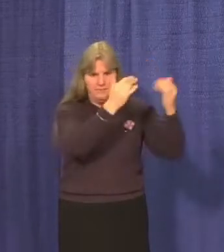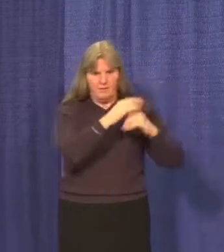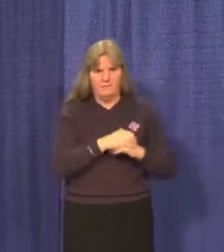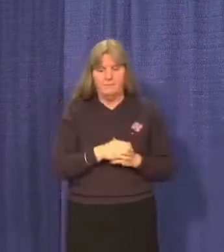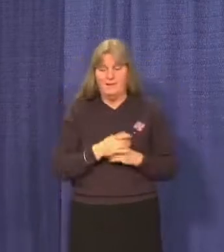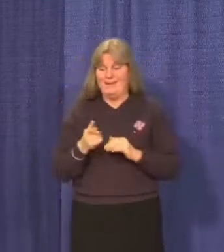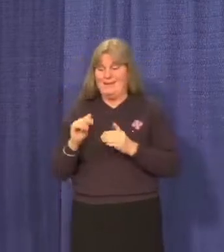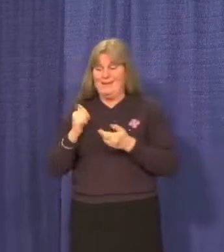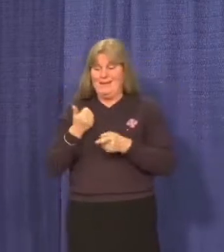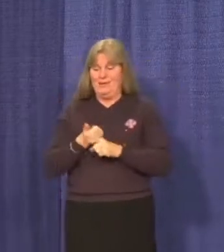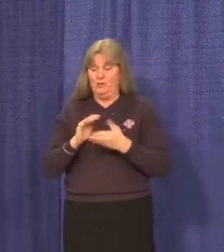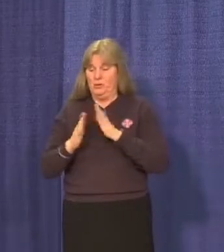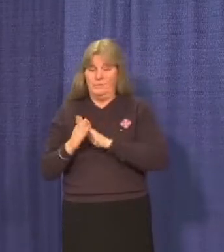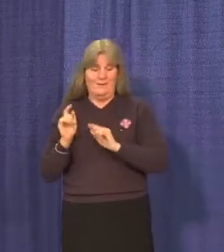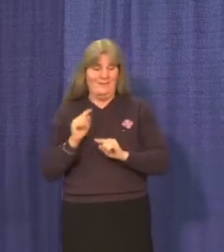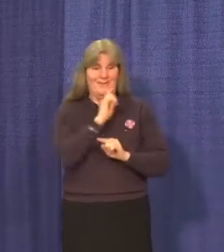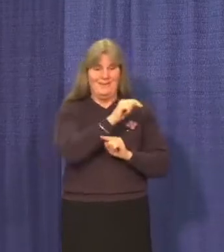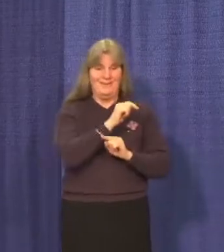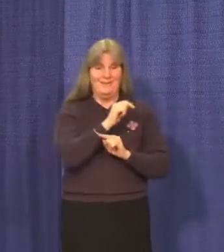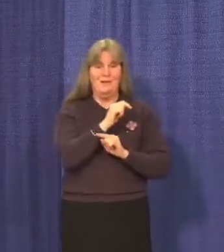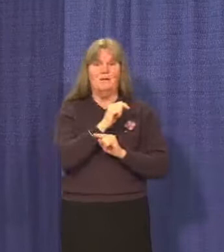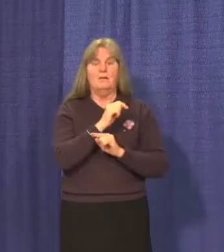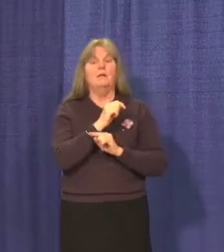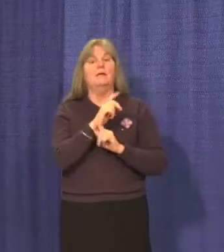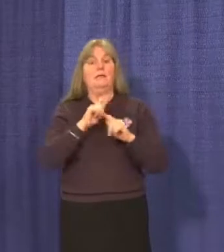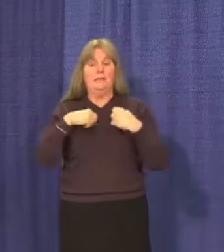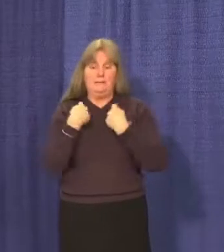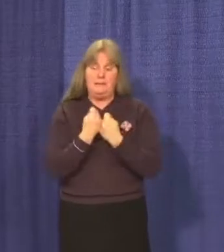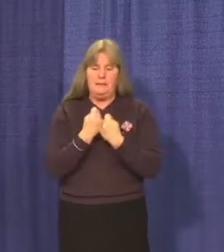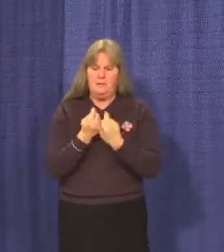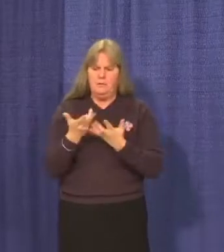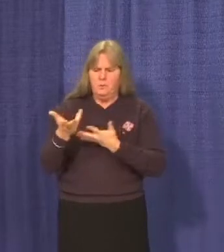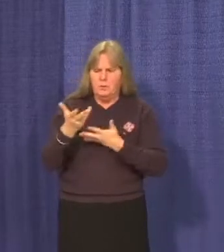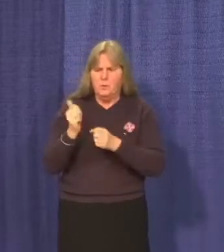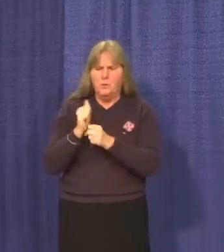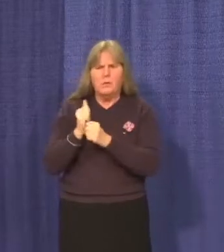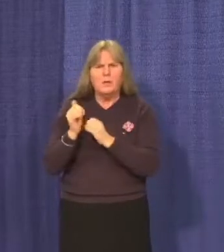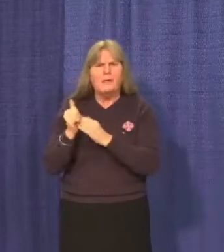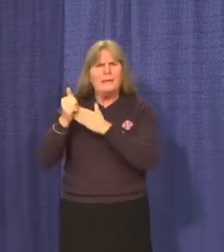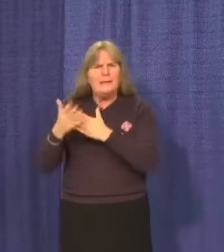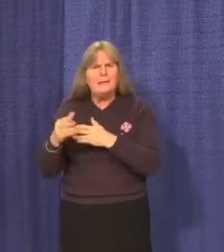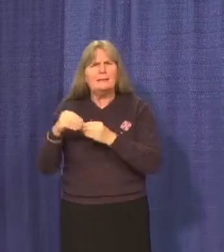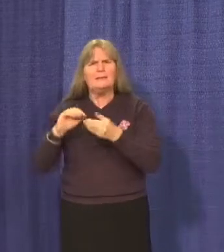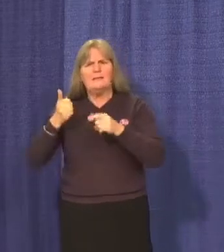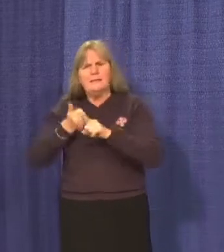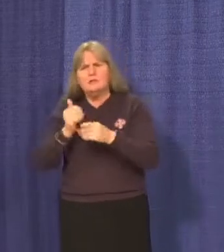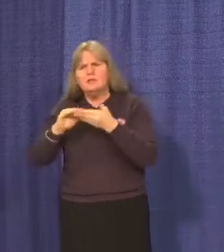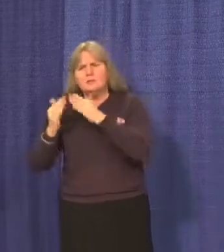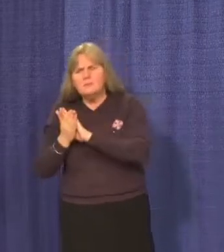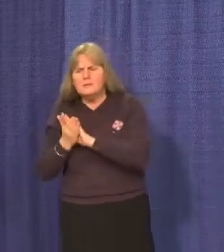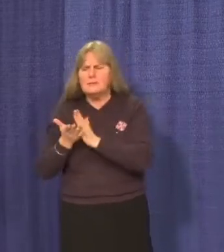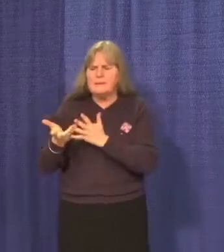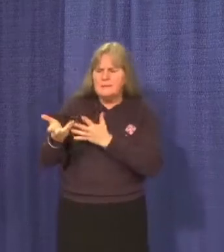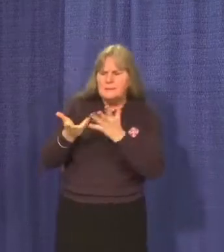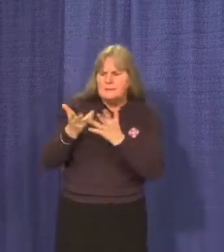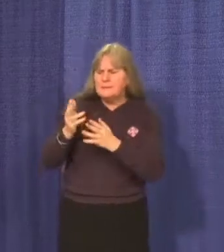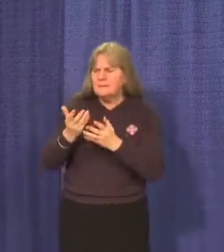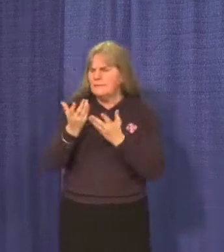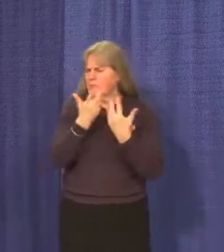In advance of clinics opening in these communities, vaccine teams have been working closely with local leadership and agencies to